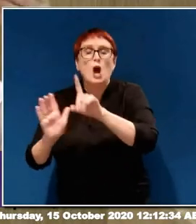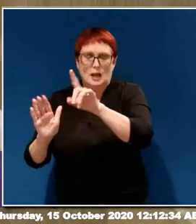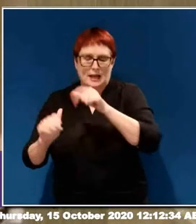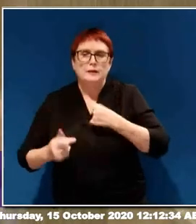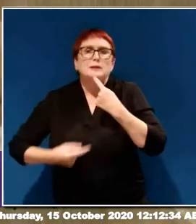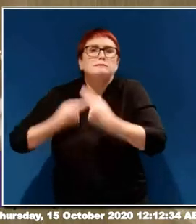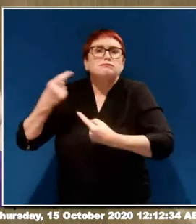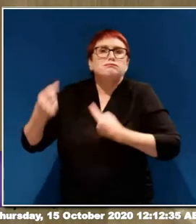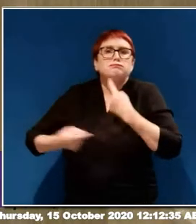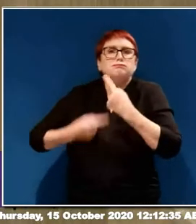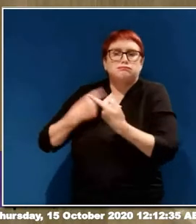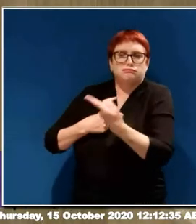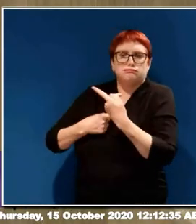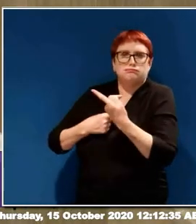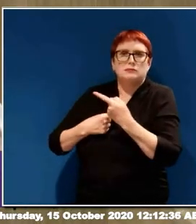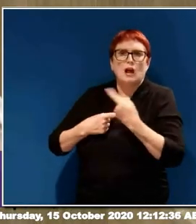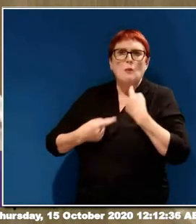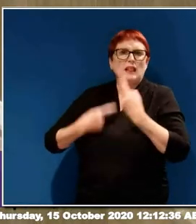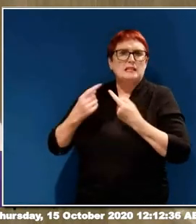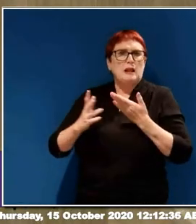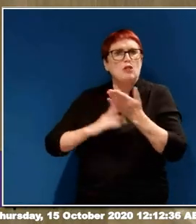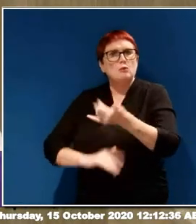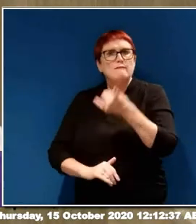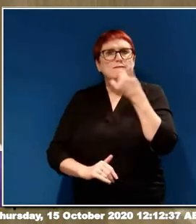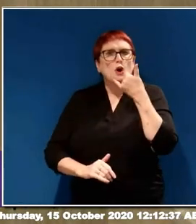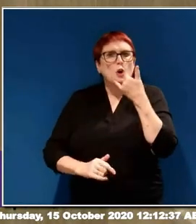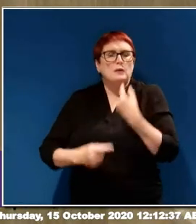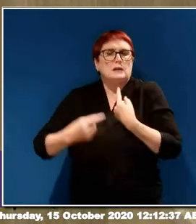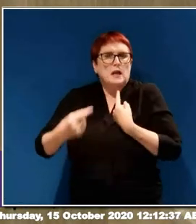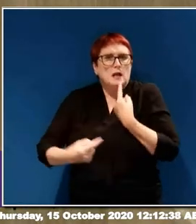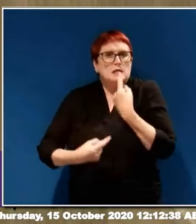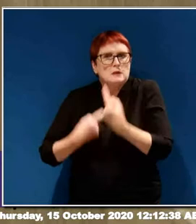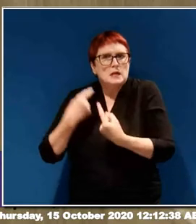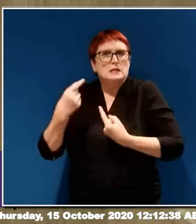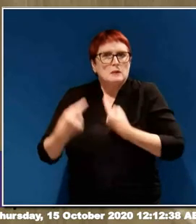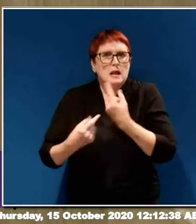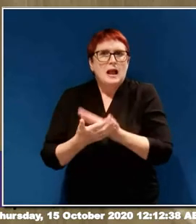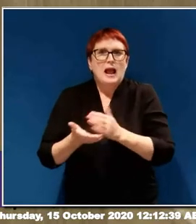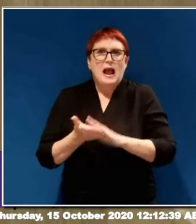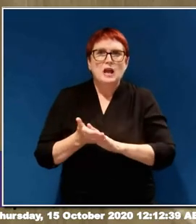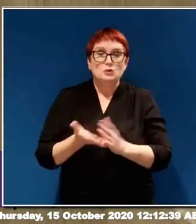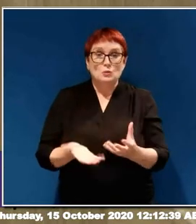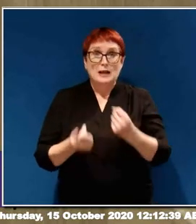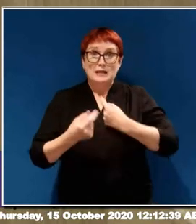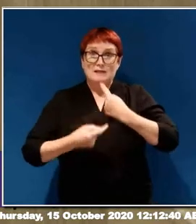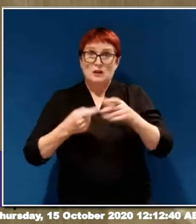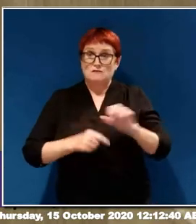And I step them through how to access a procedure or something.